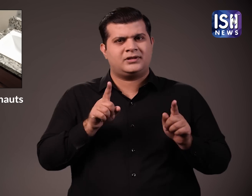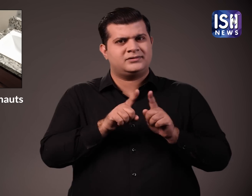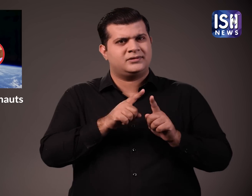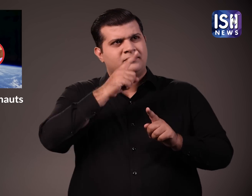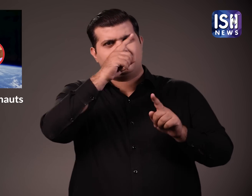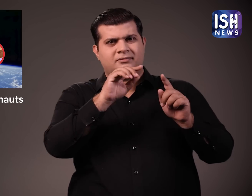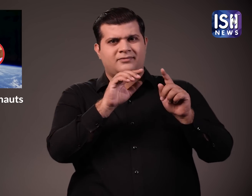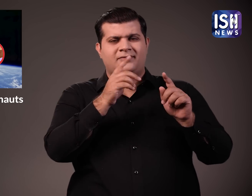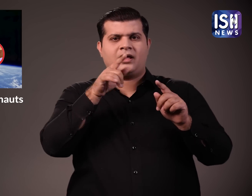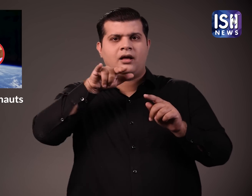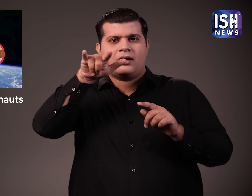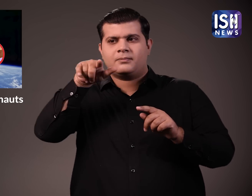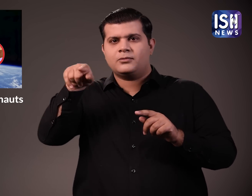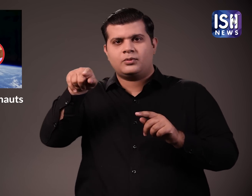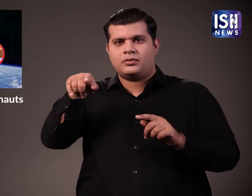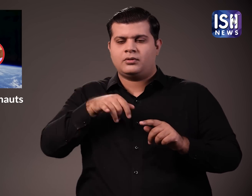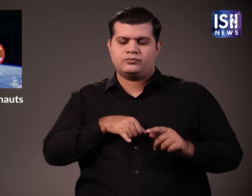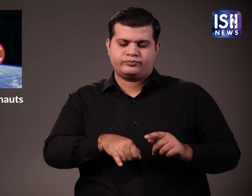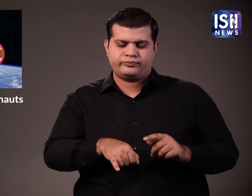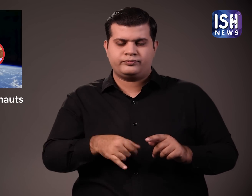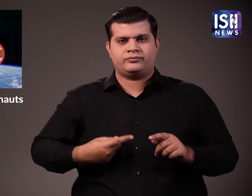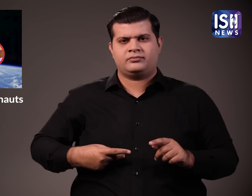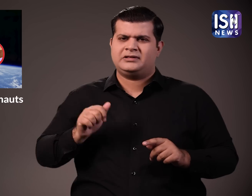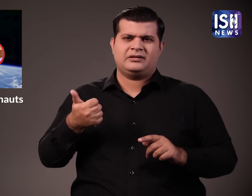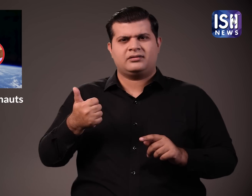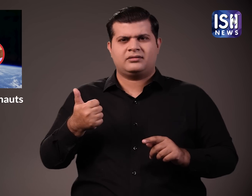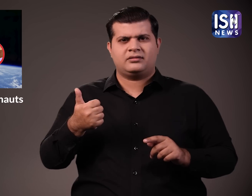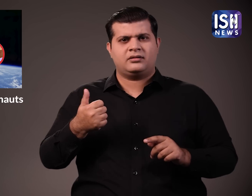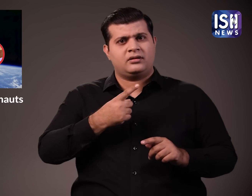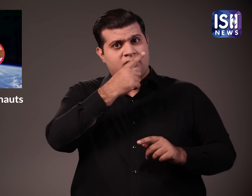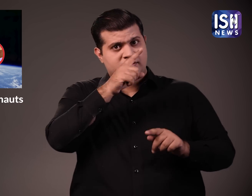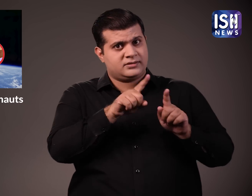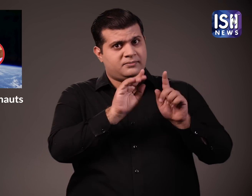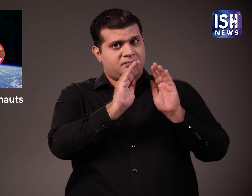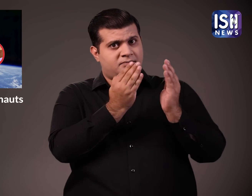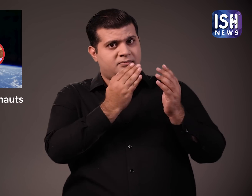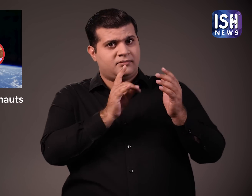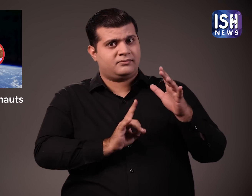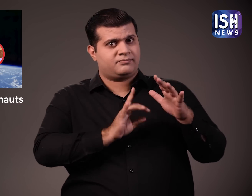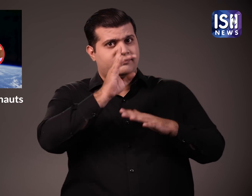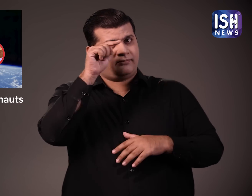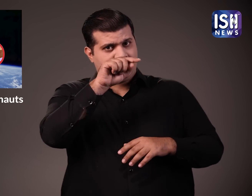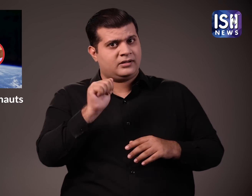On flights we can use restroom. Similarly, can we use in space flights too?